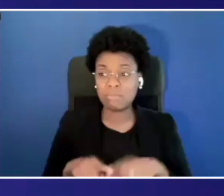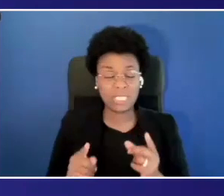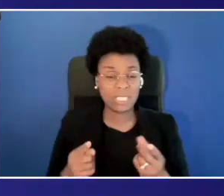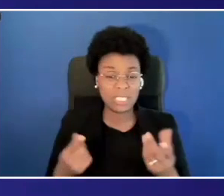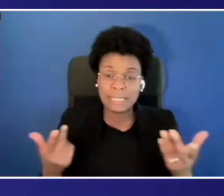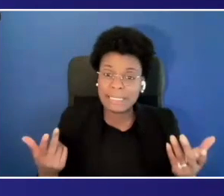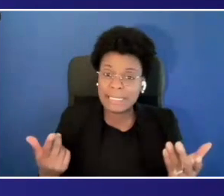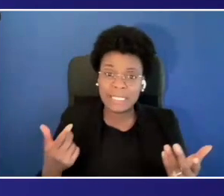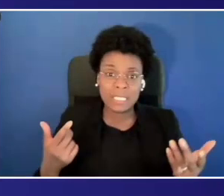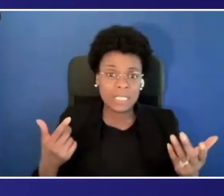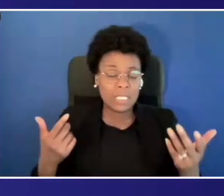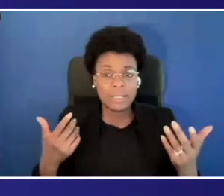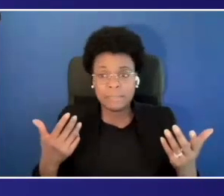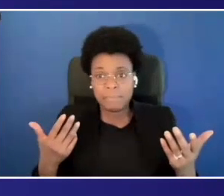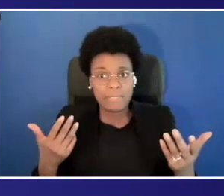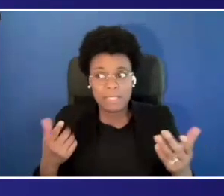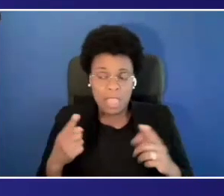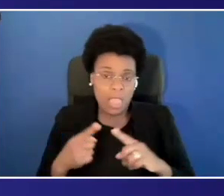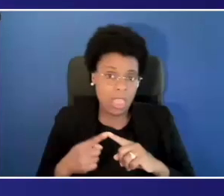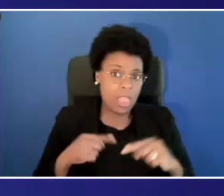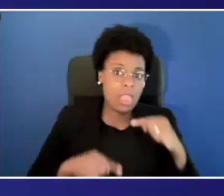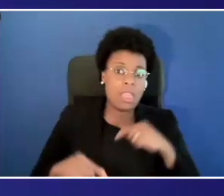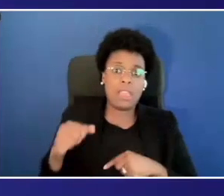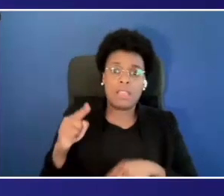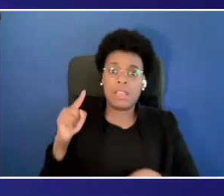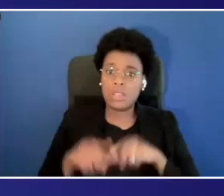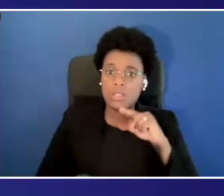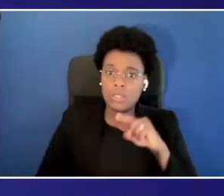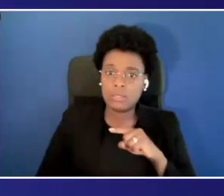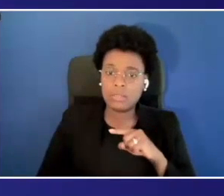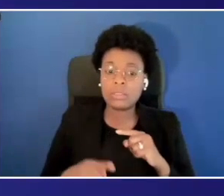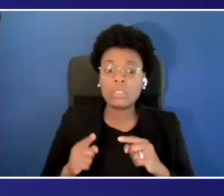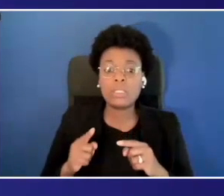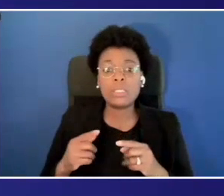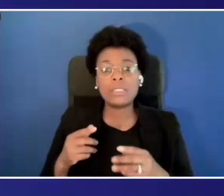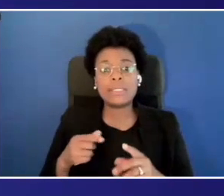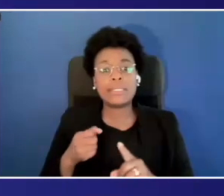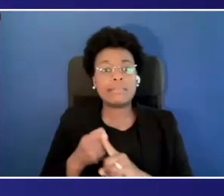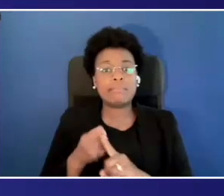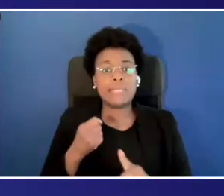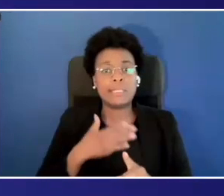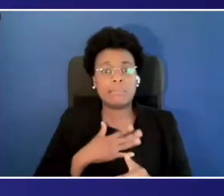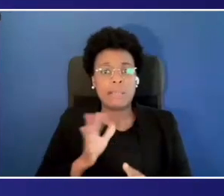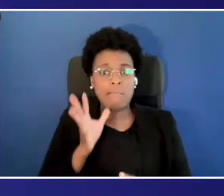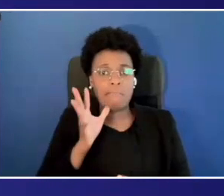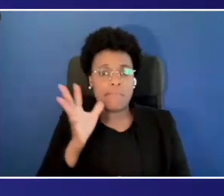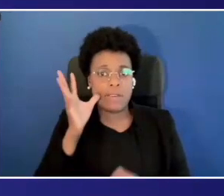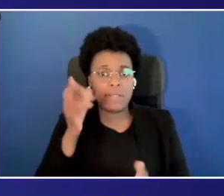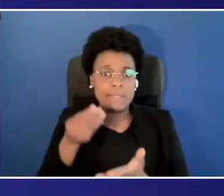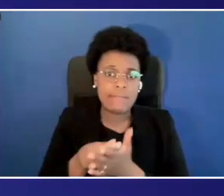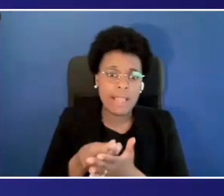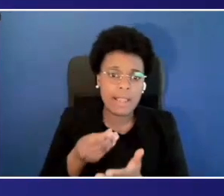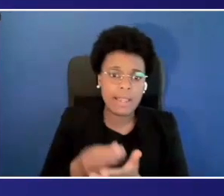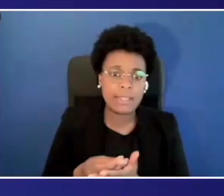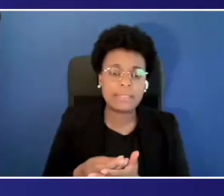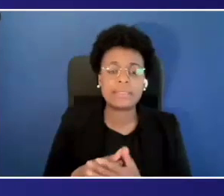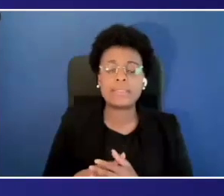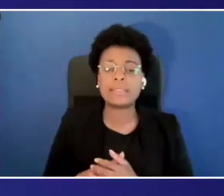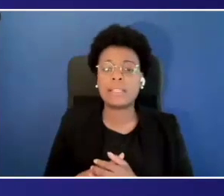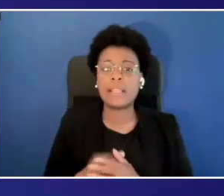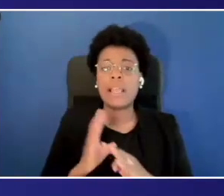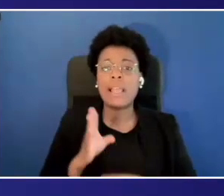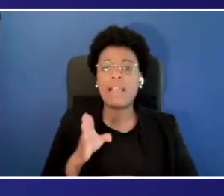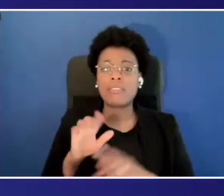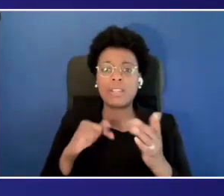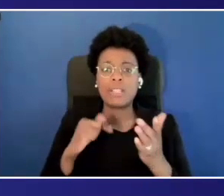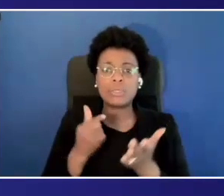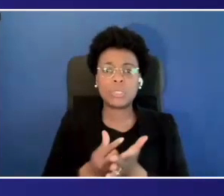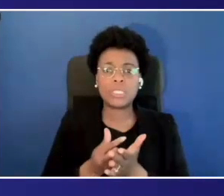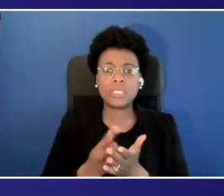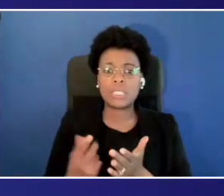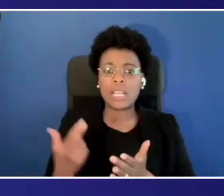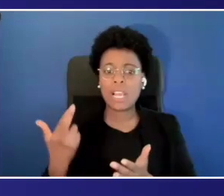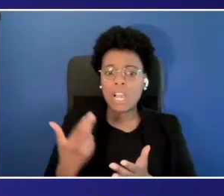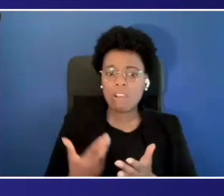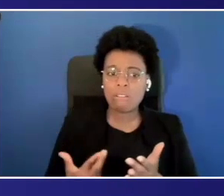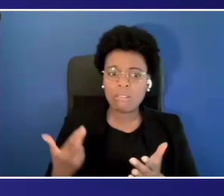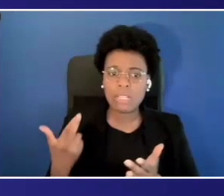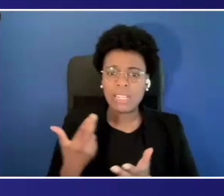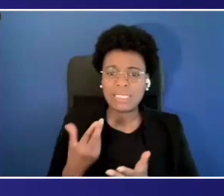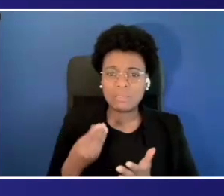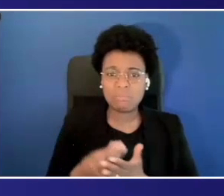Those loans burdened my parents and impacted their financial decisions as well. After graduation, reality hit as to what I just wasted my hard earned money and time on.